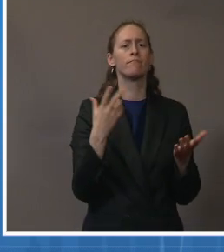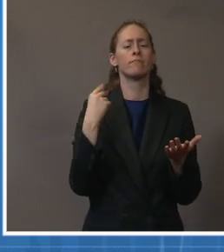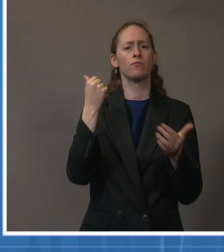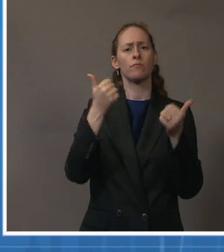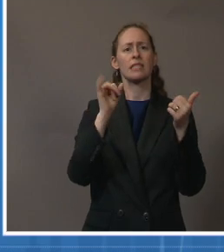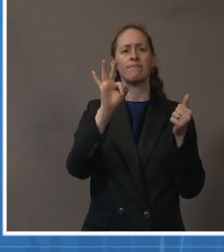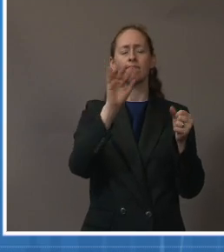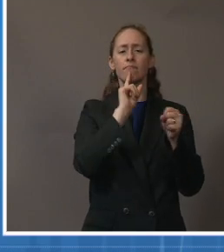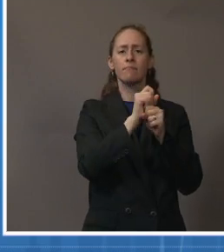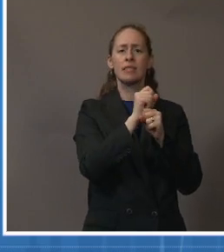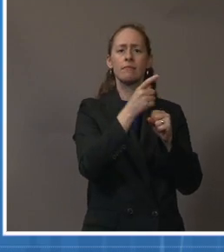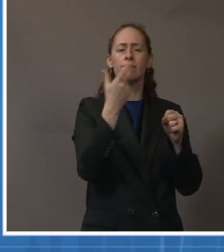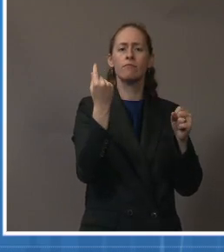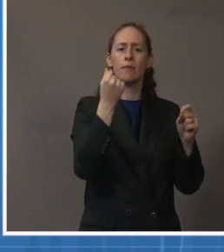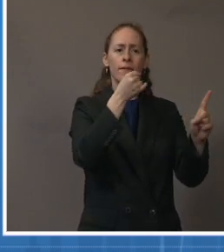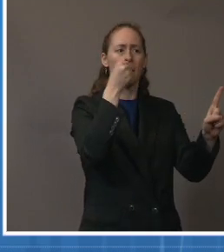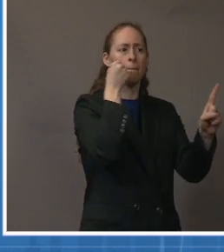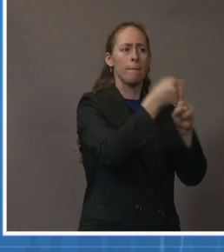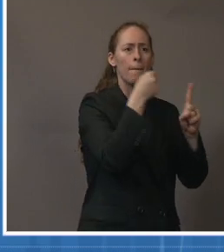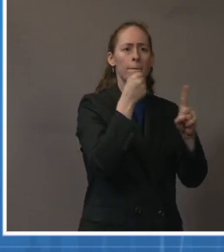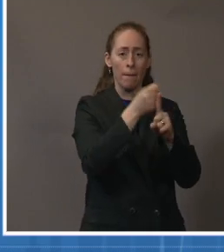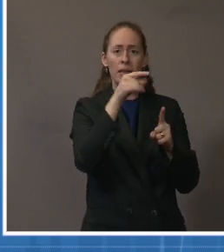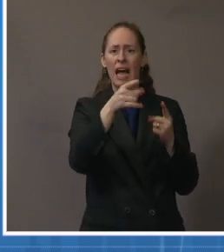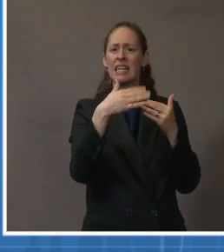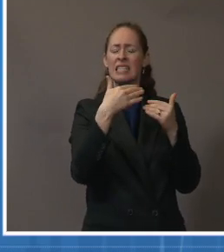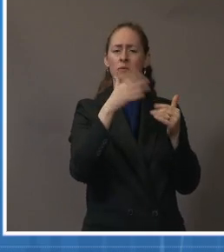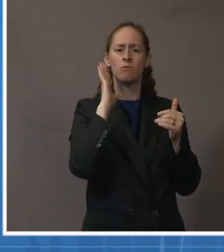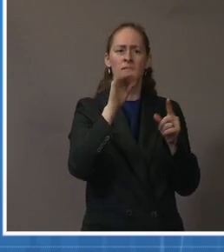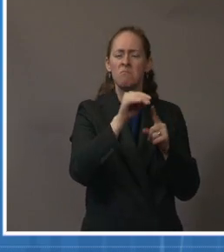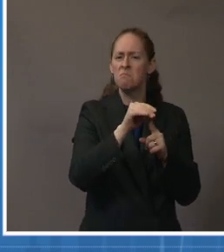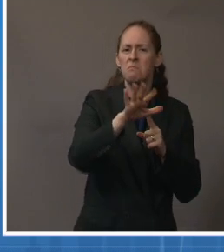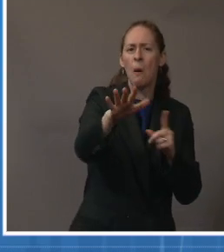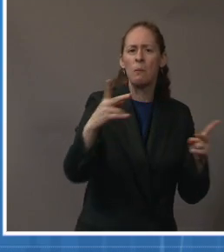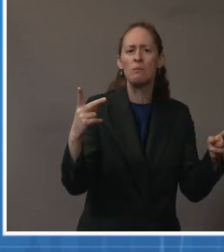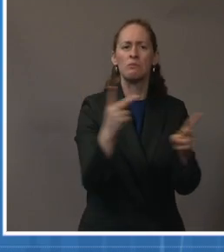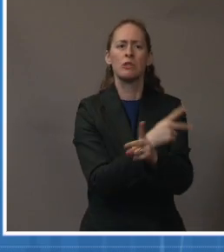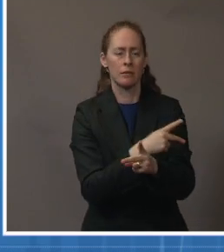and helping as many countries as possible who requested vaccines.